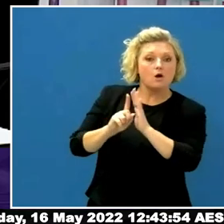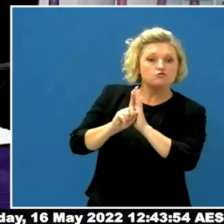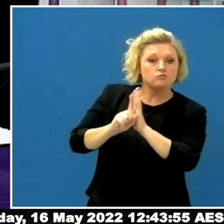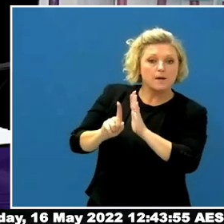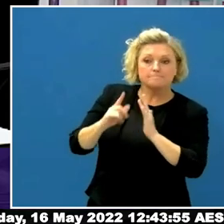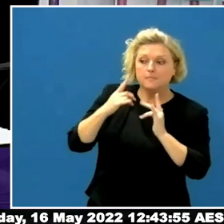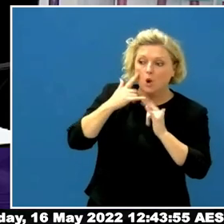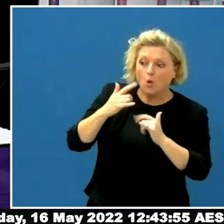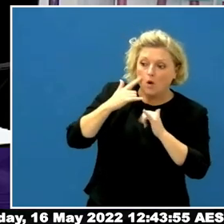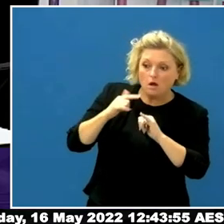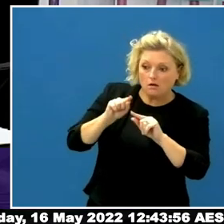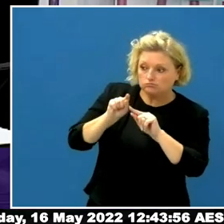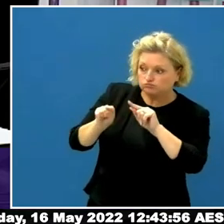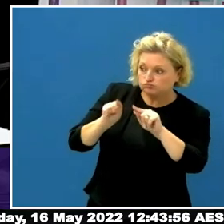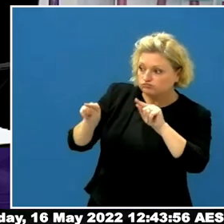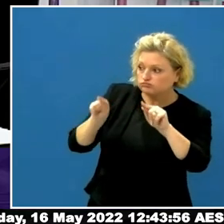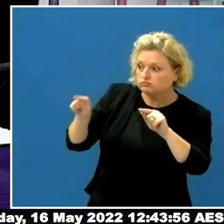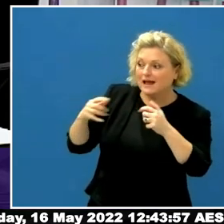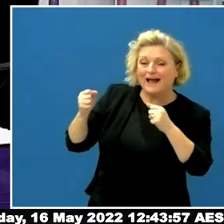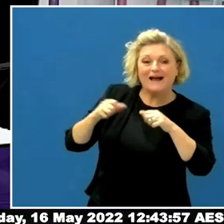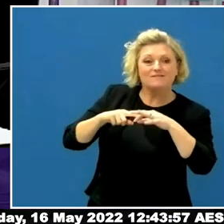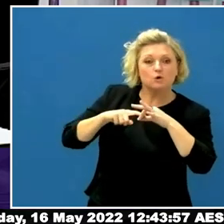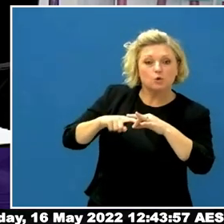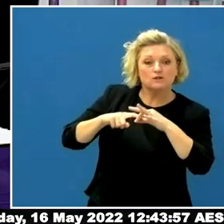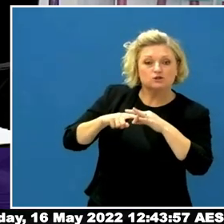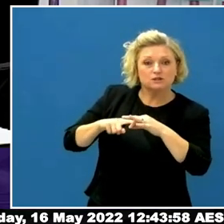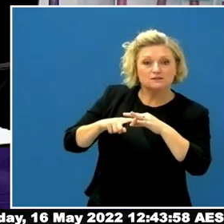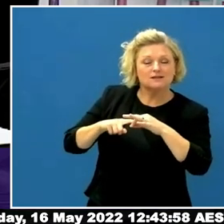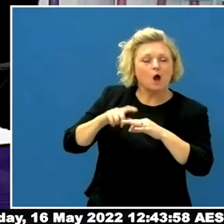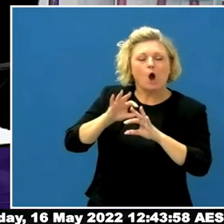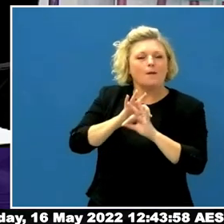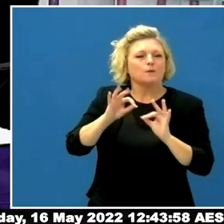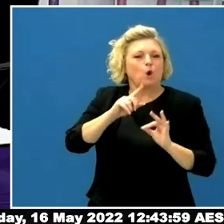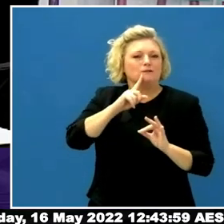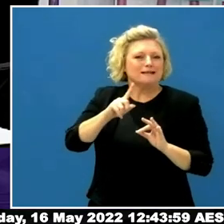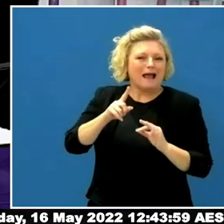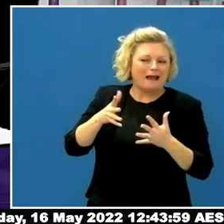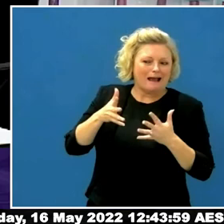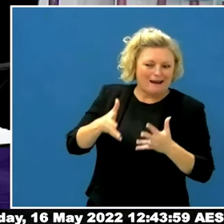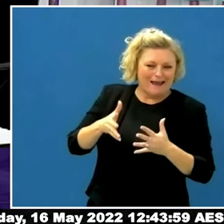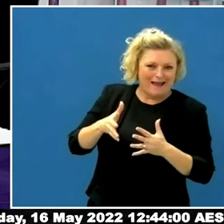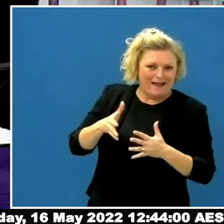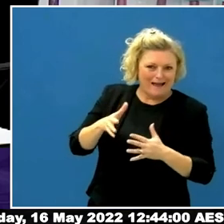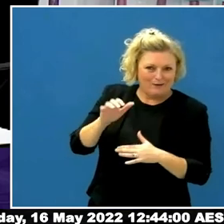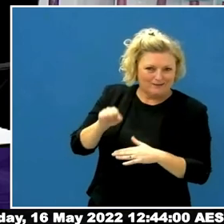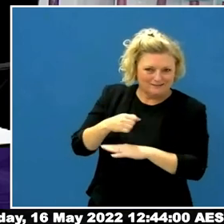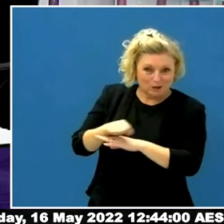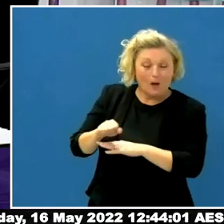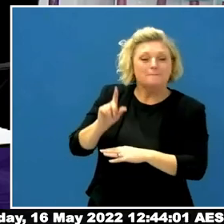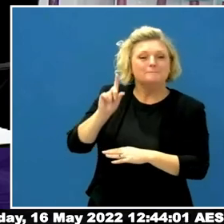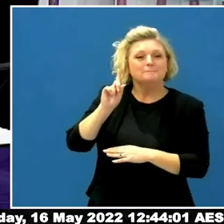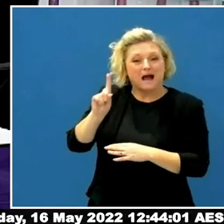I'm not guaranteeing they will be allowed to if they do but I'll just make the inquiry. Is there anybody that wishes to ask Sally questions?